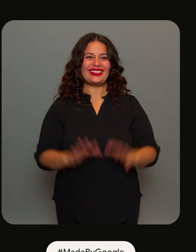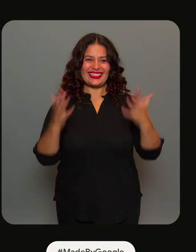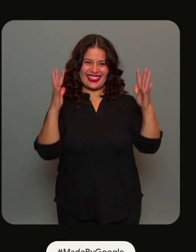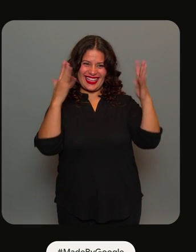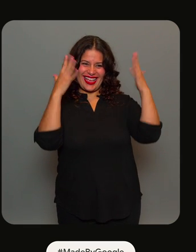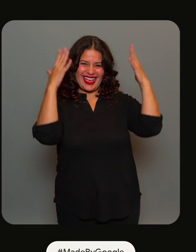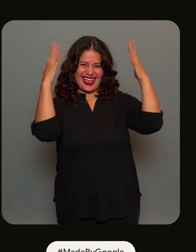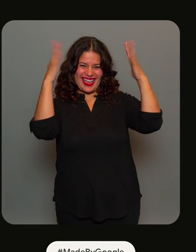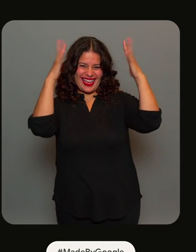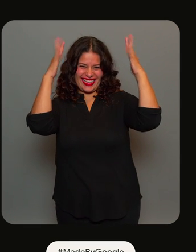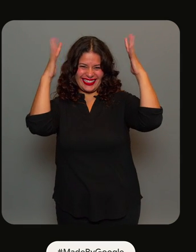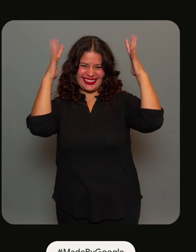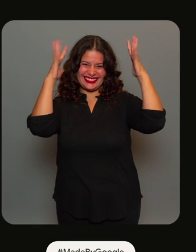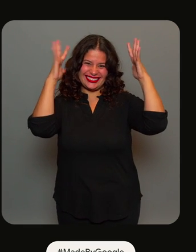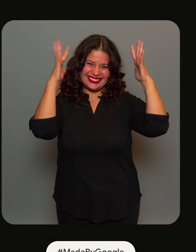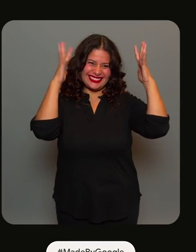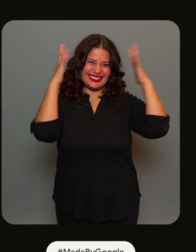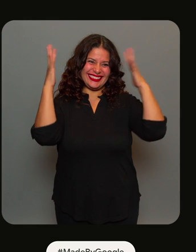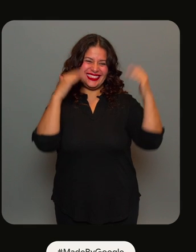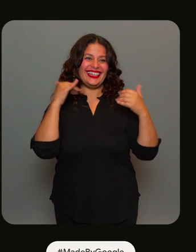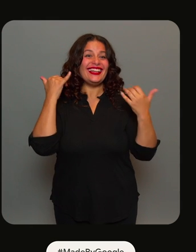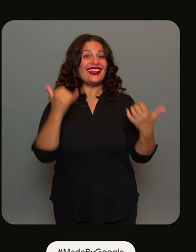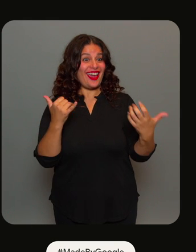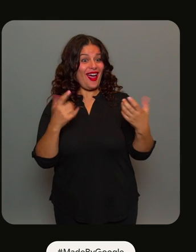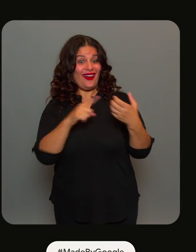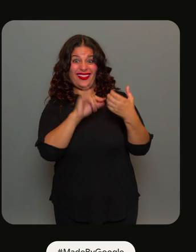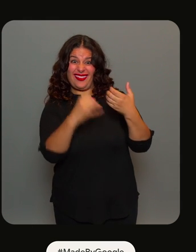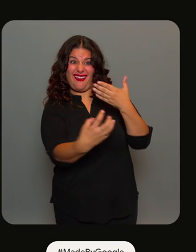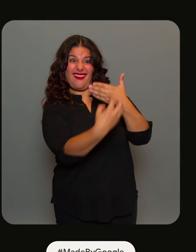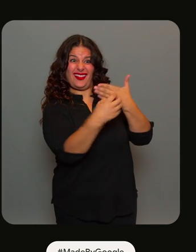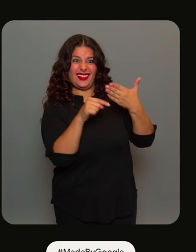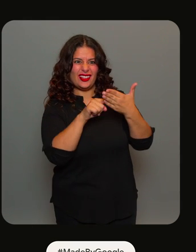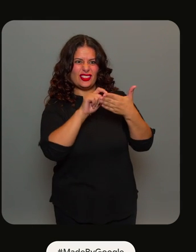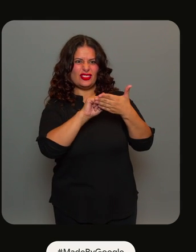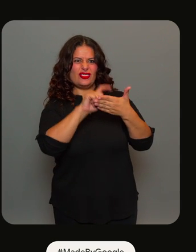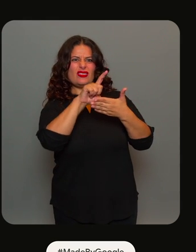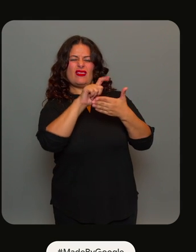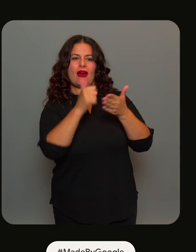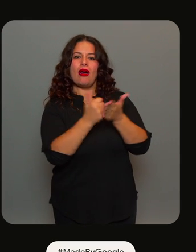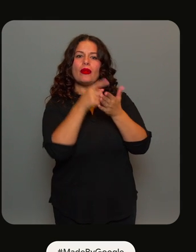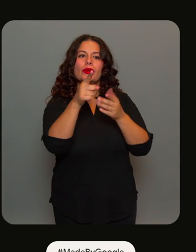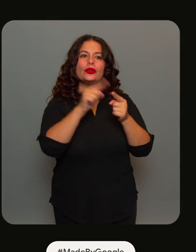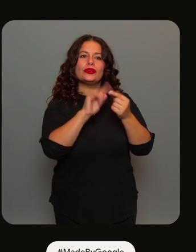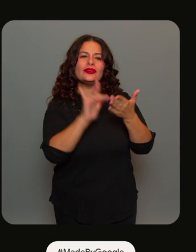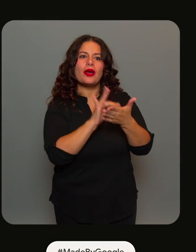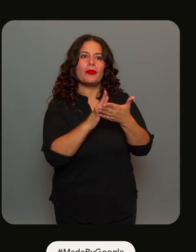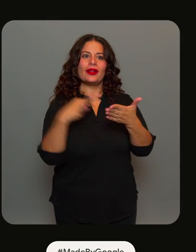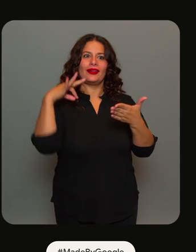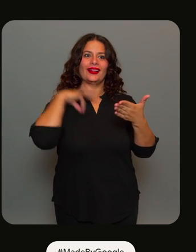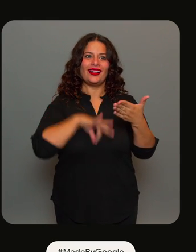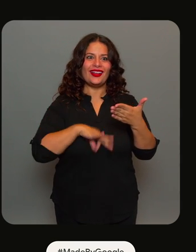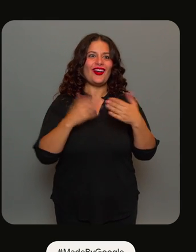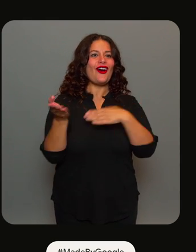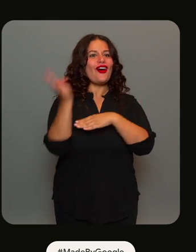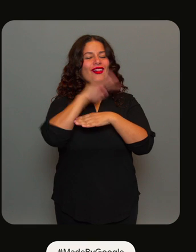It keeps your device charged. It makes your tablet helpful 24/7, and it unlocks a whole new